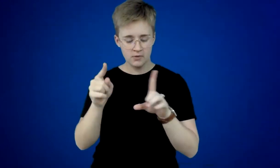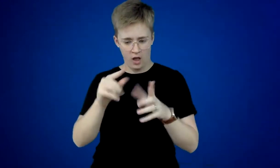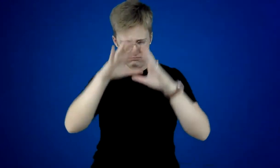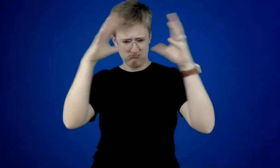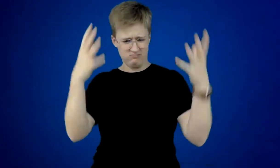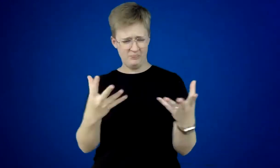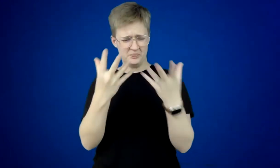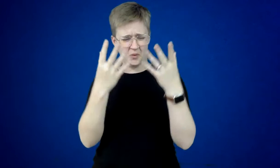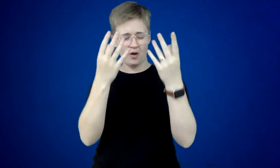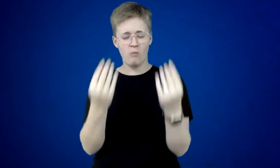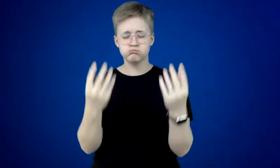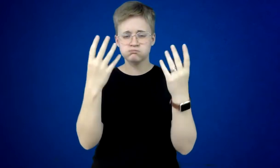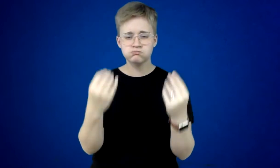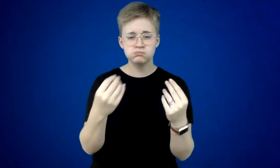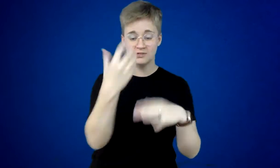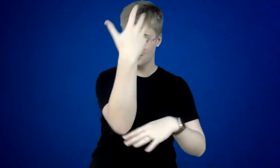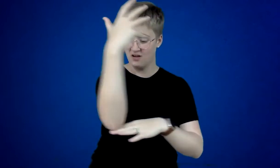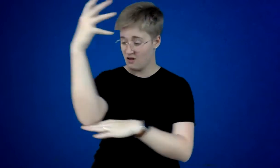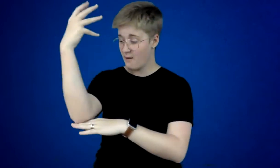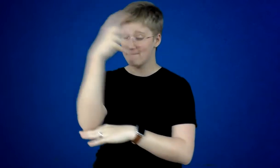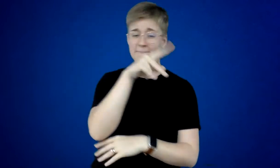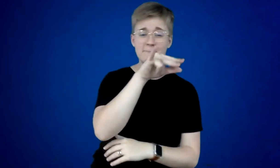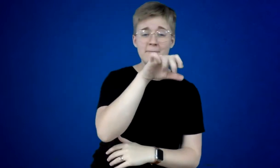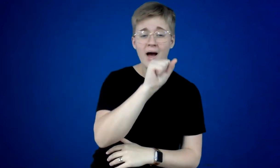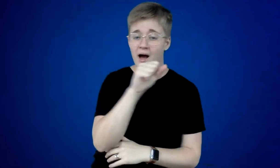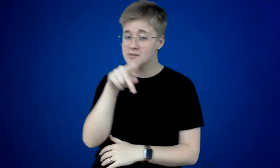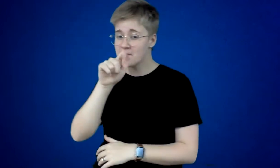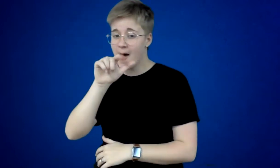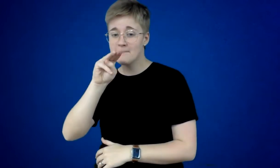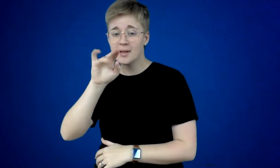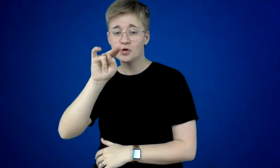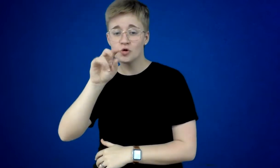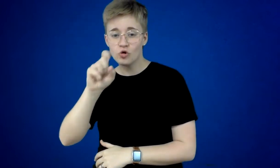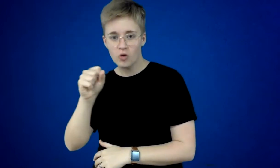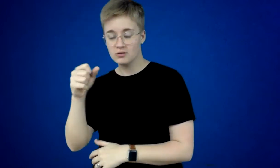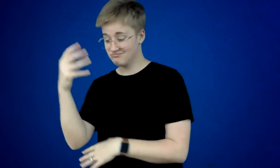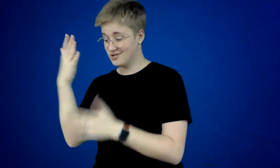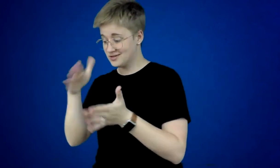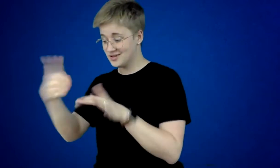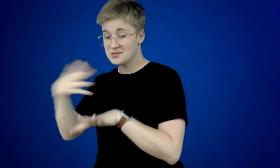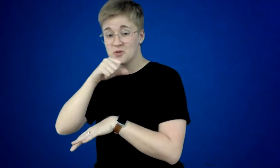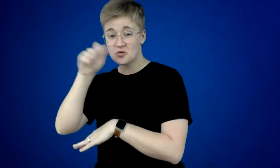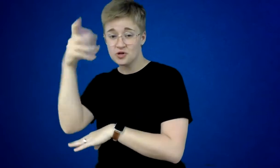The pines and the palmettos and the sad clusters of dead orange trees all dripped water.